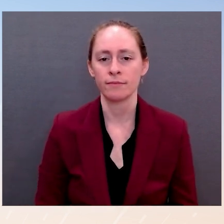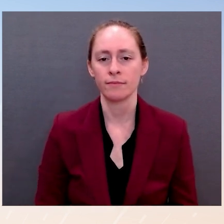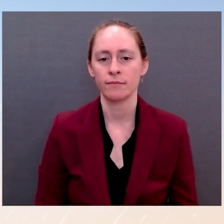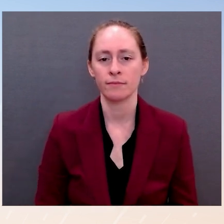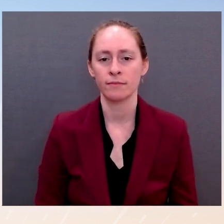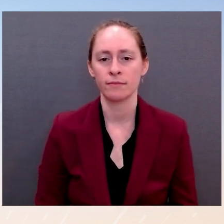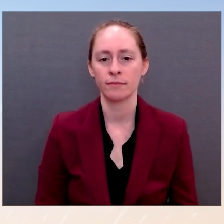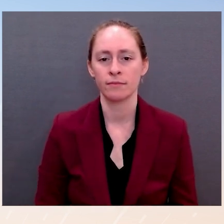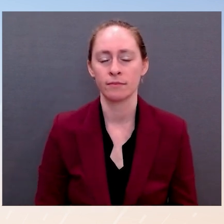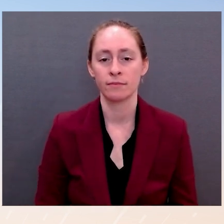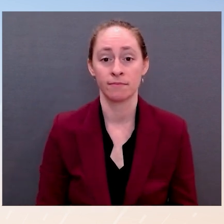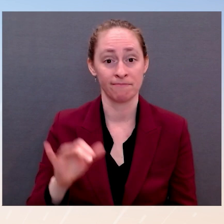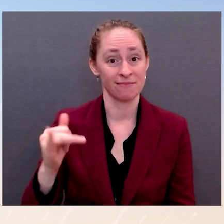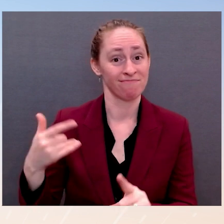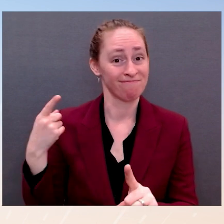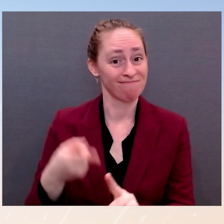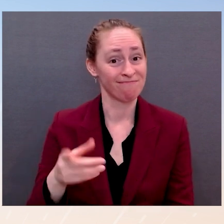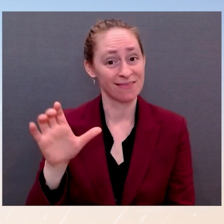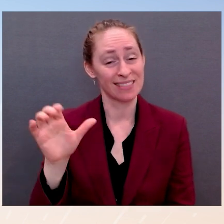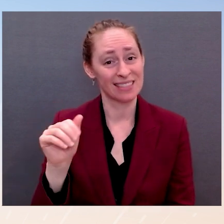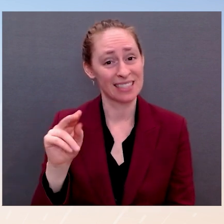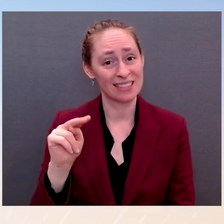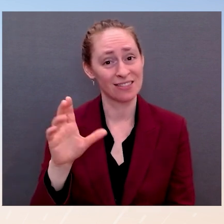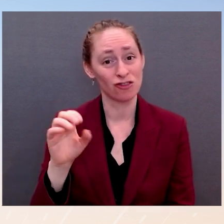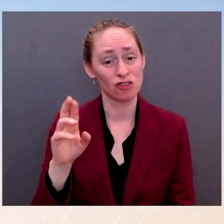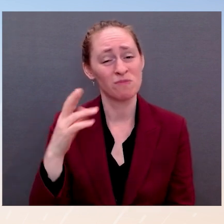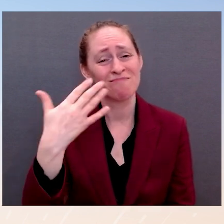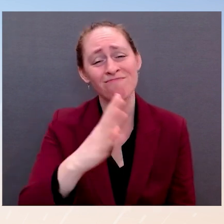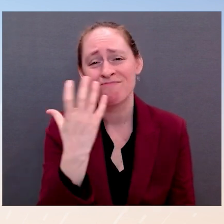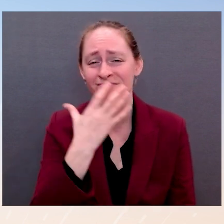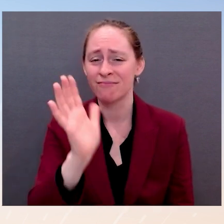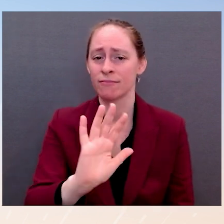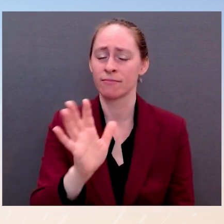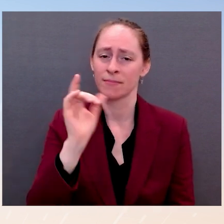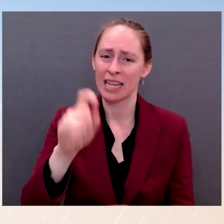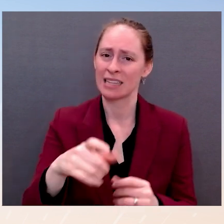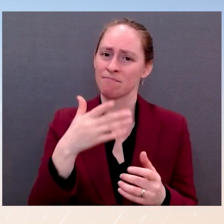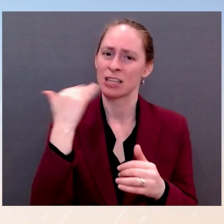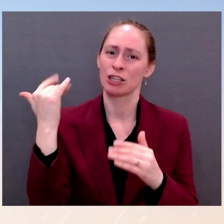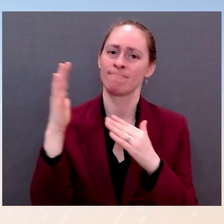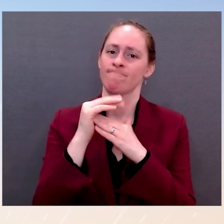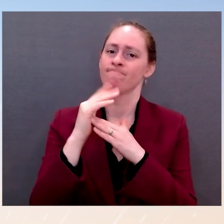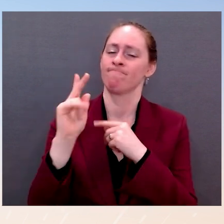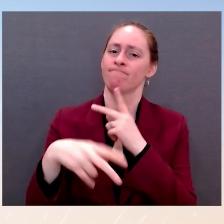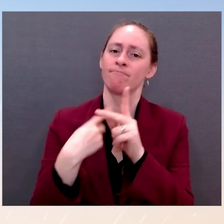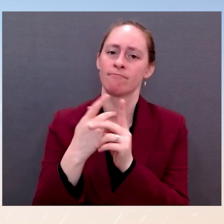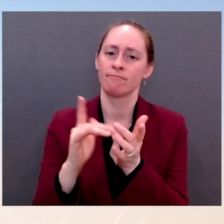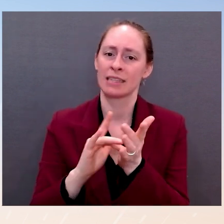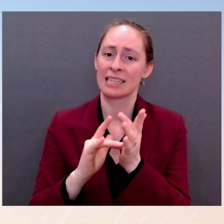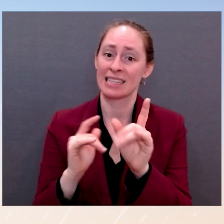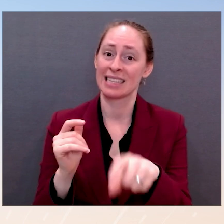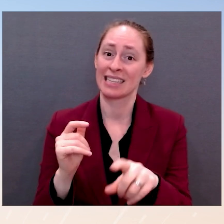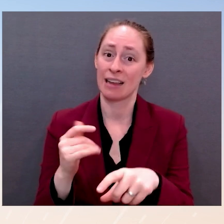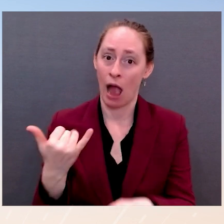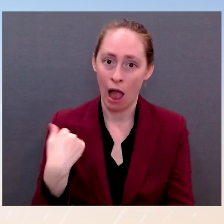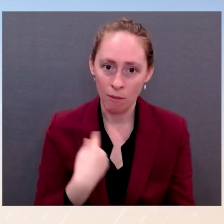with cancer will tell you want the best. No matter what. And we need to take advantage of the commute as a community.